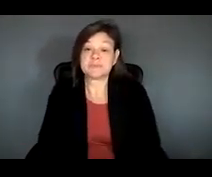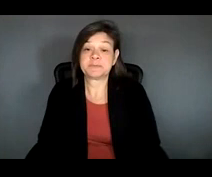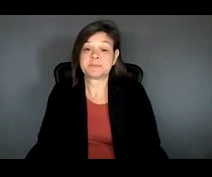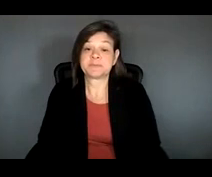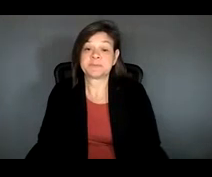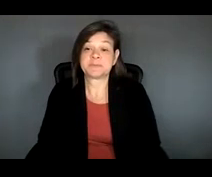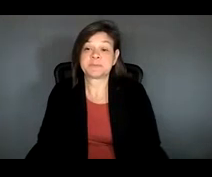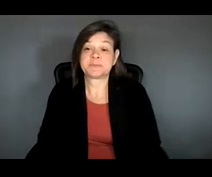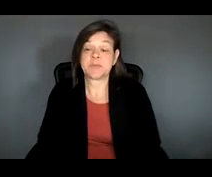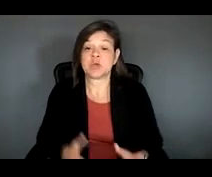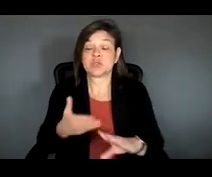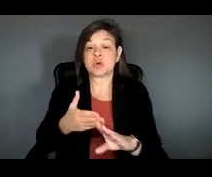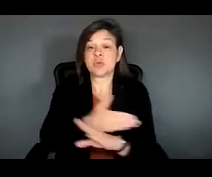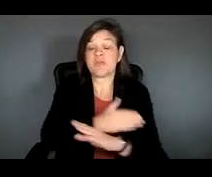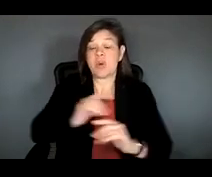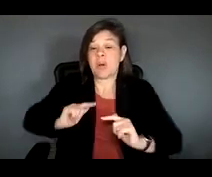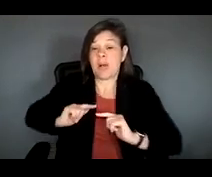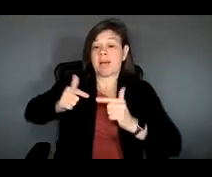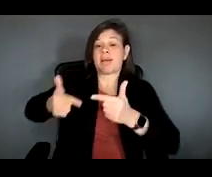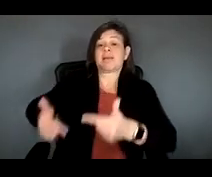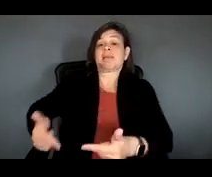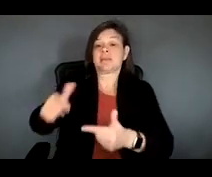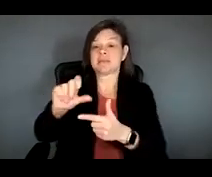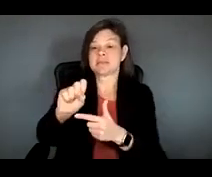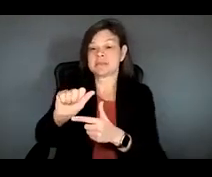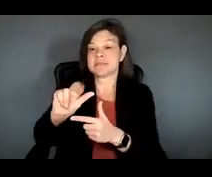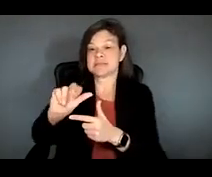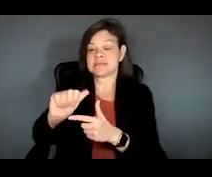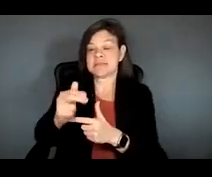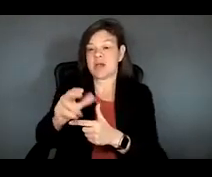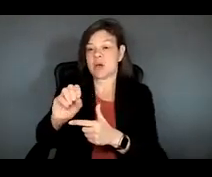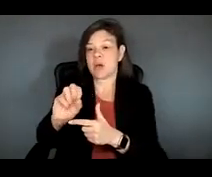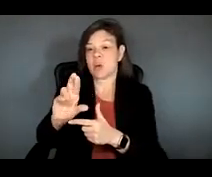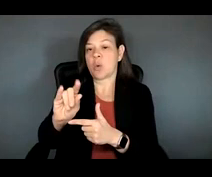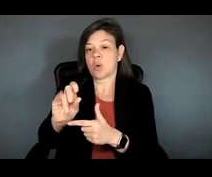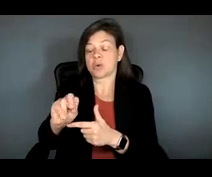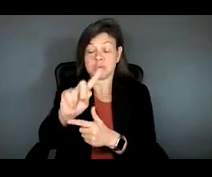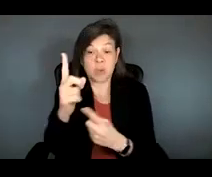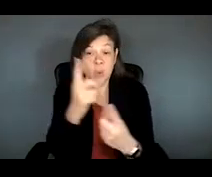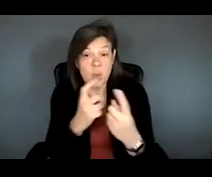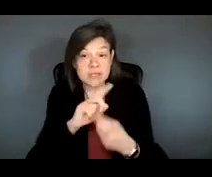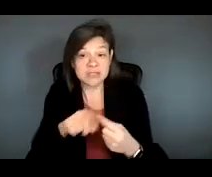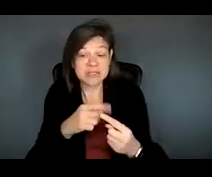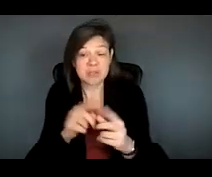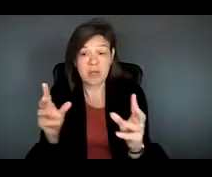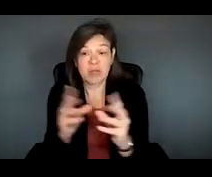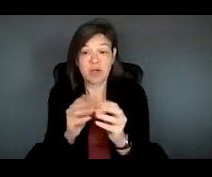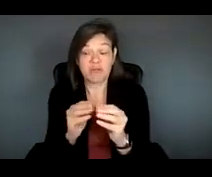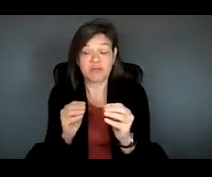So before I pass it on to Sarah Corrin, are there any questions about the conference sessions that I might be able to answer?